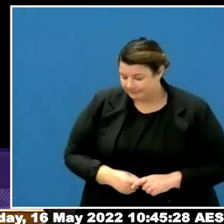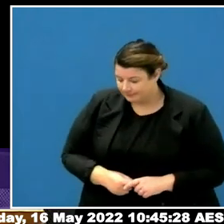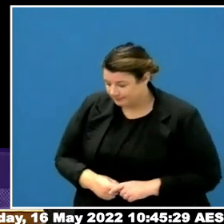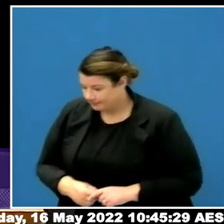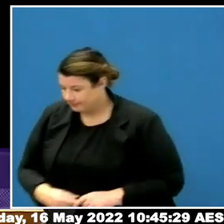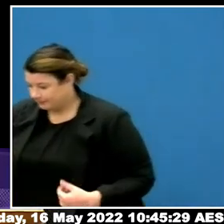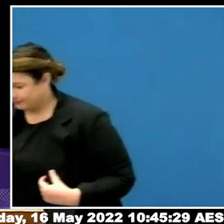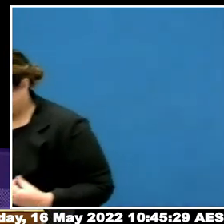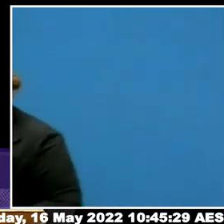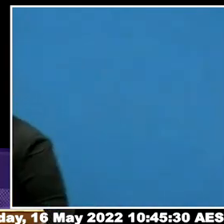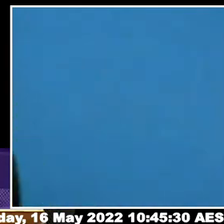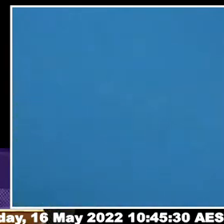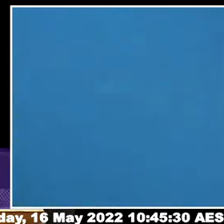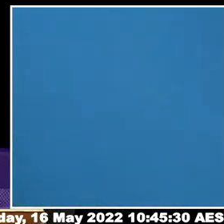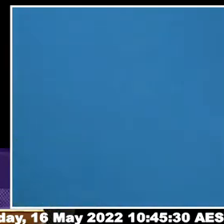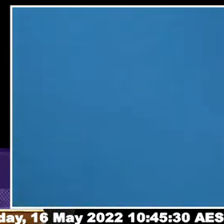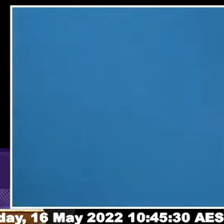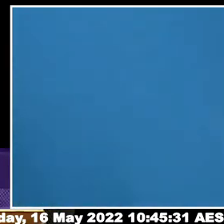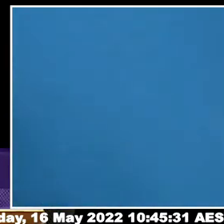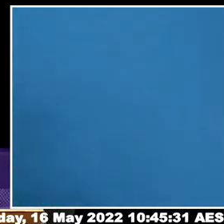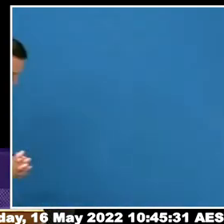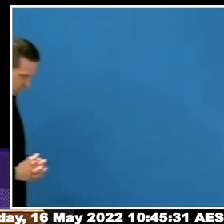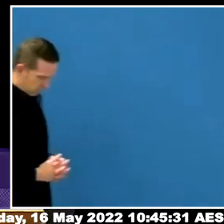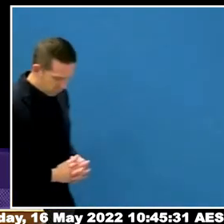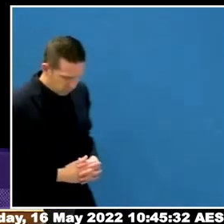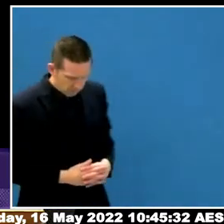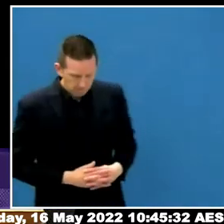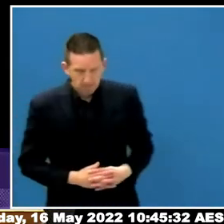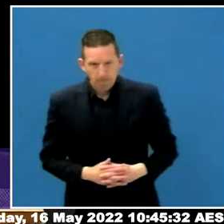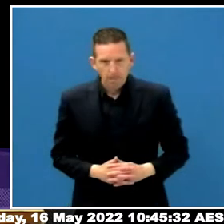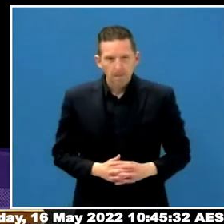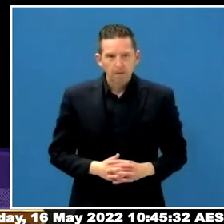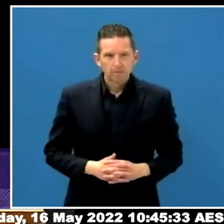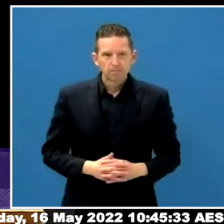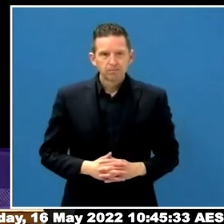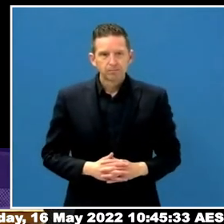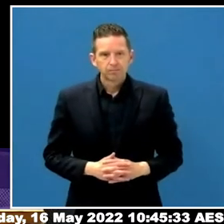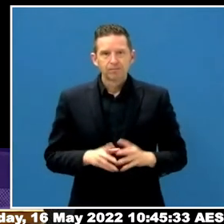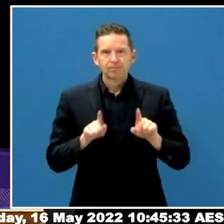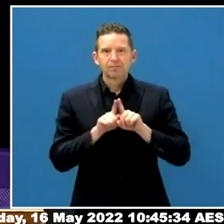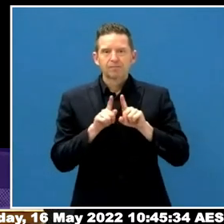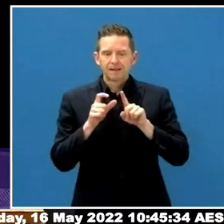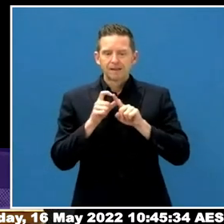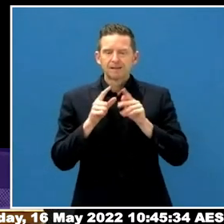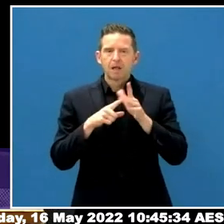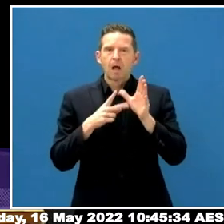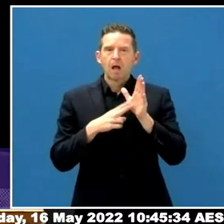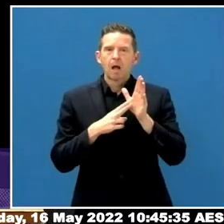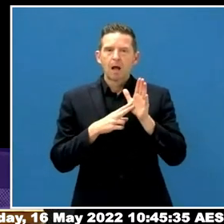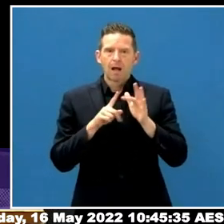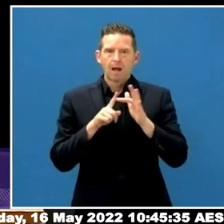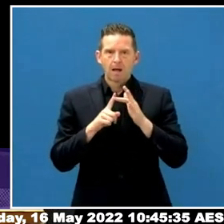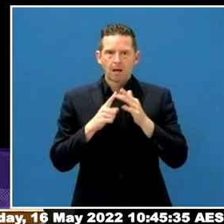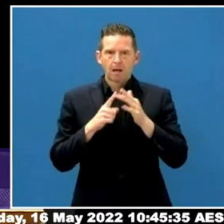Dianne will also tell you how the role of Team Leader had many components and how the role expanded over time.